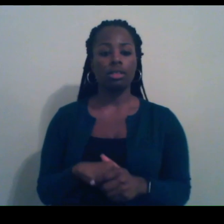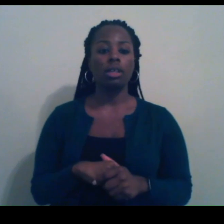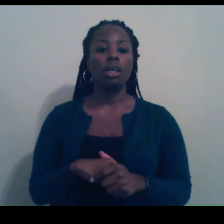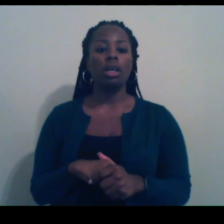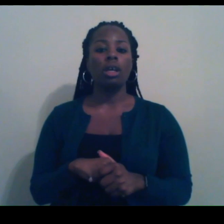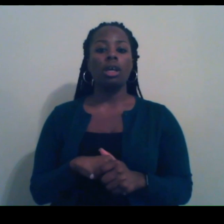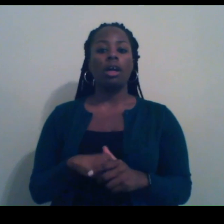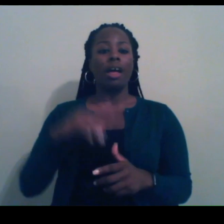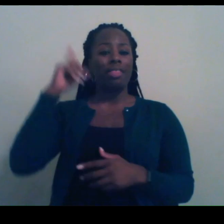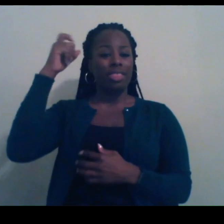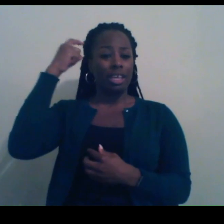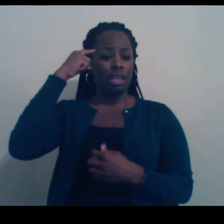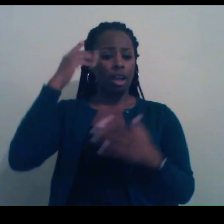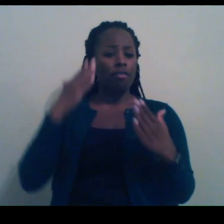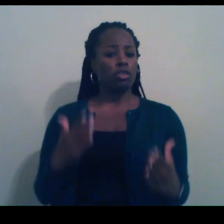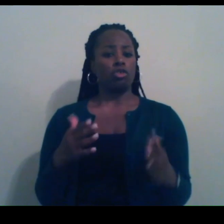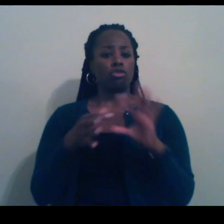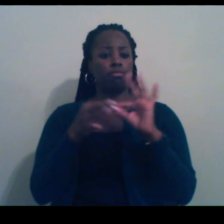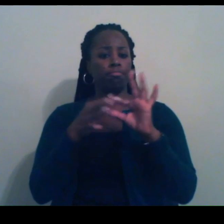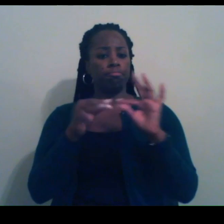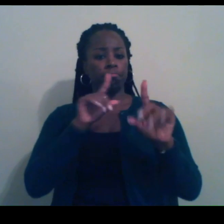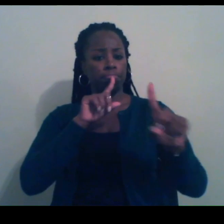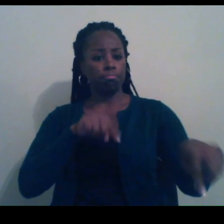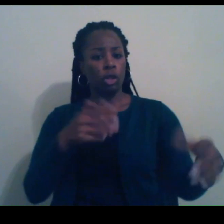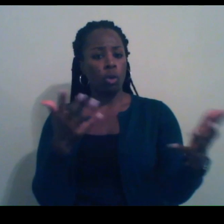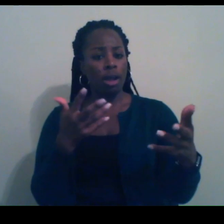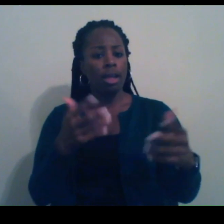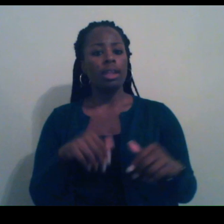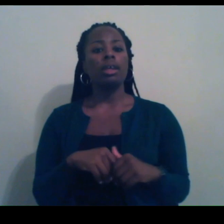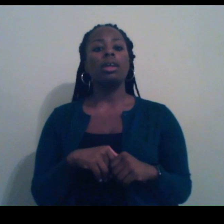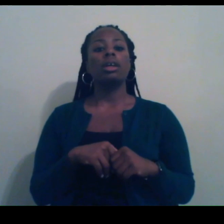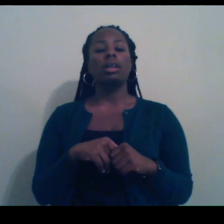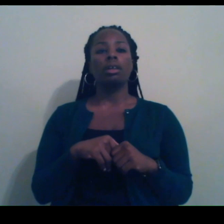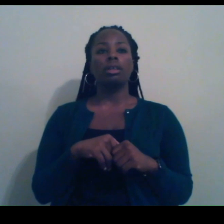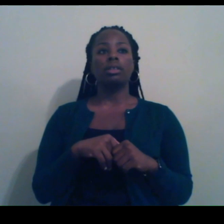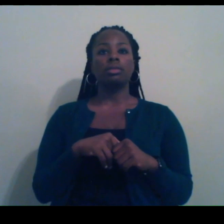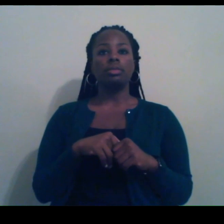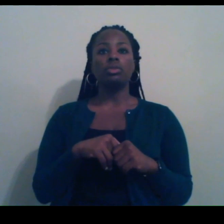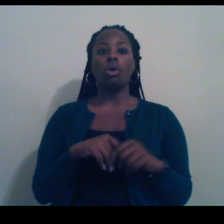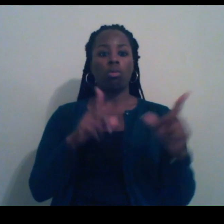governor's is that there has been a seamless relationship between all the